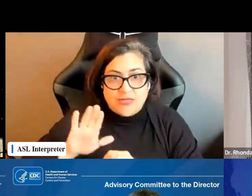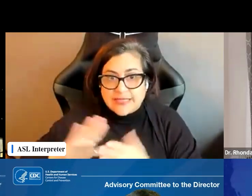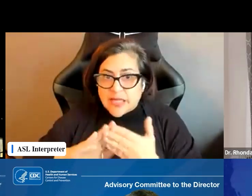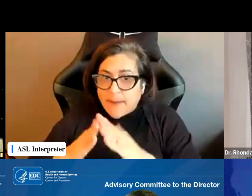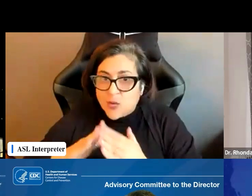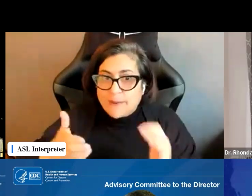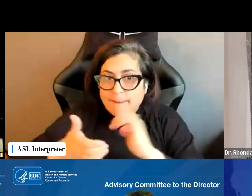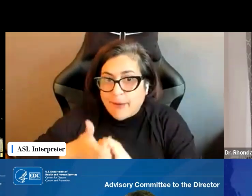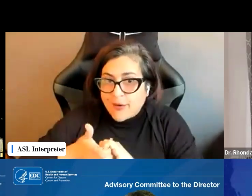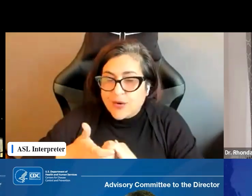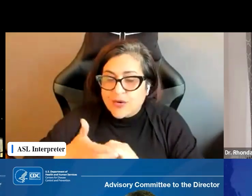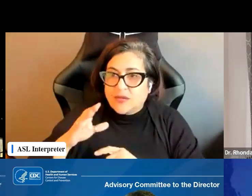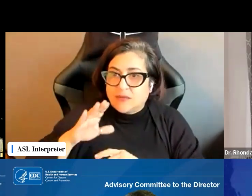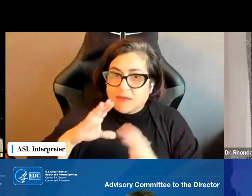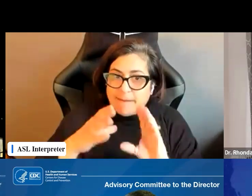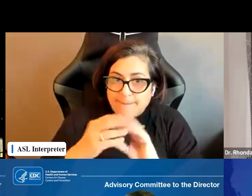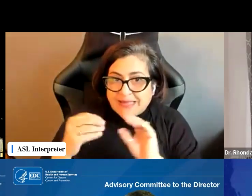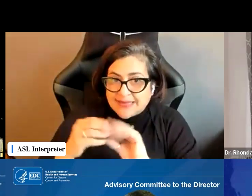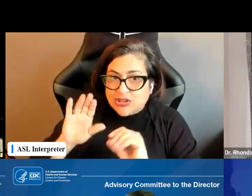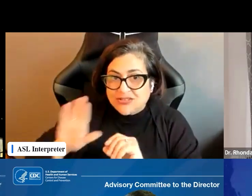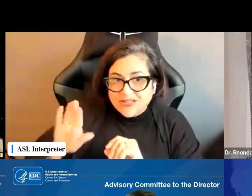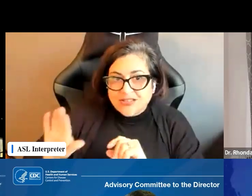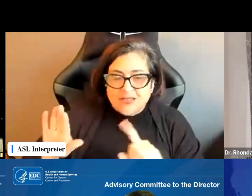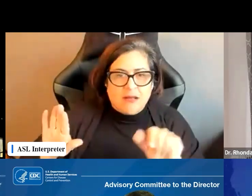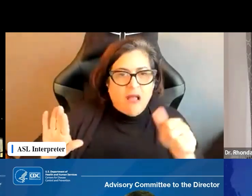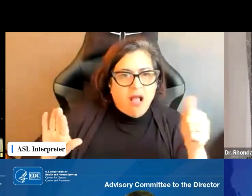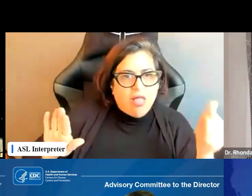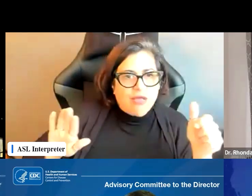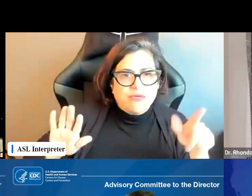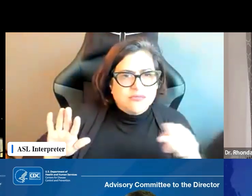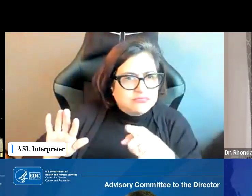and its messages to the exclusion of how others in the public health world are going